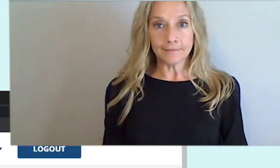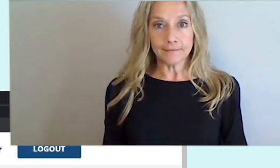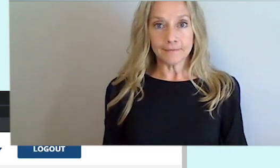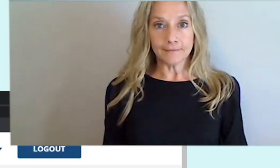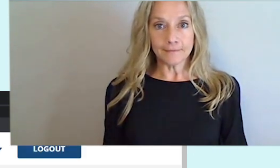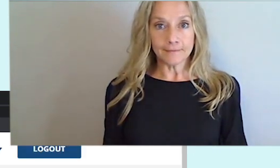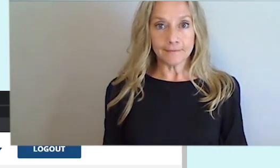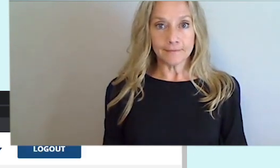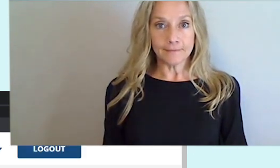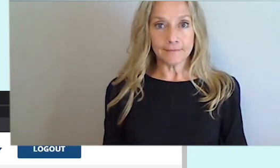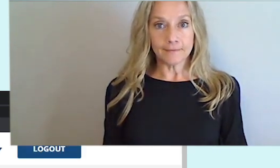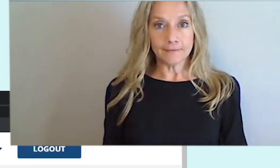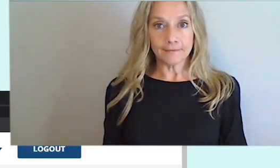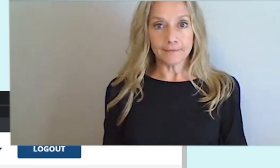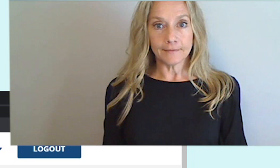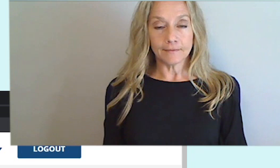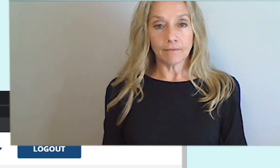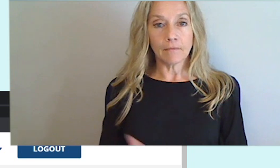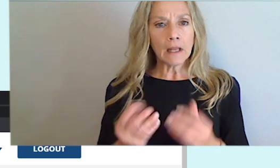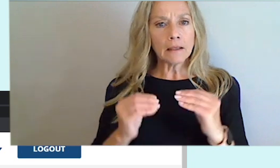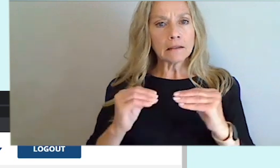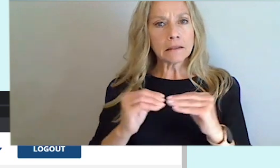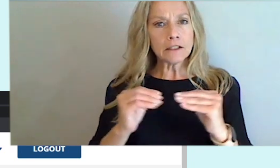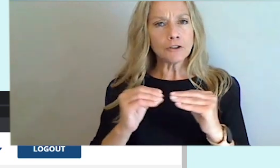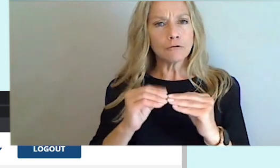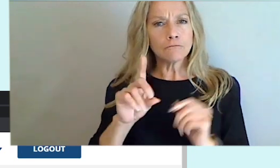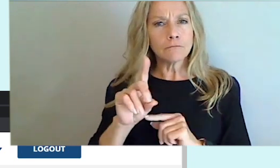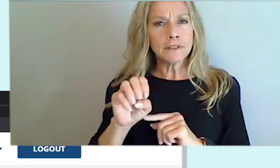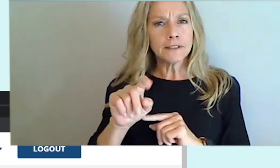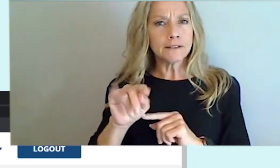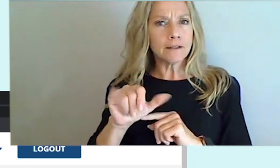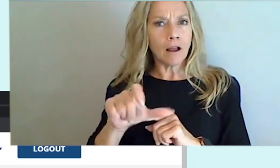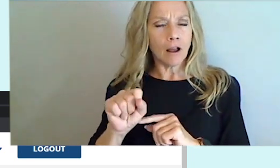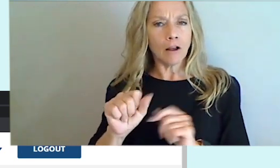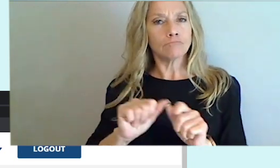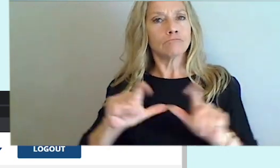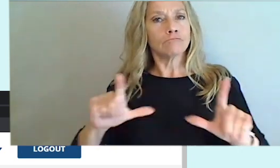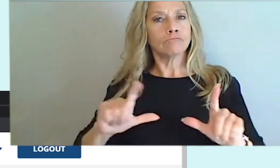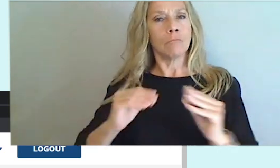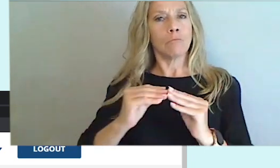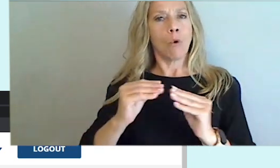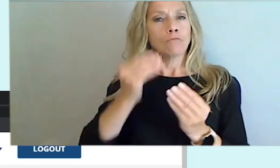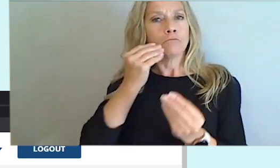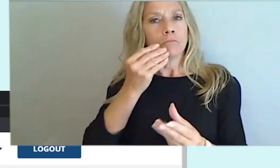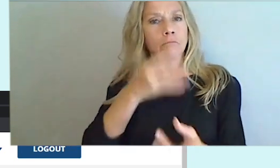The additional details page displays, additional information TennCare has or needs.